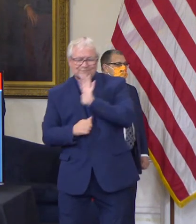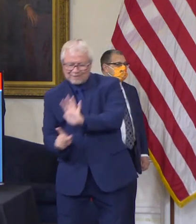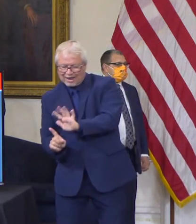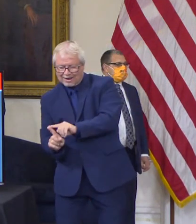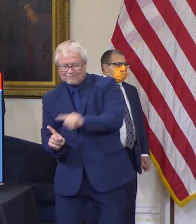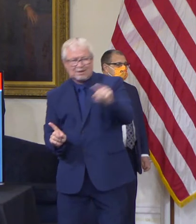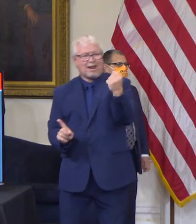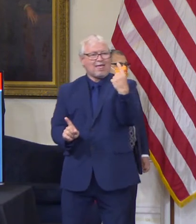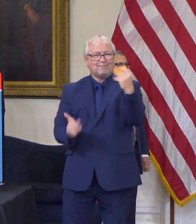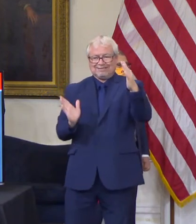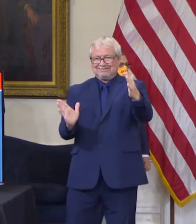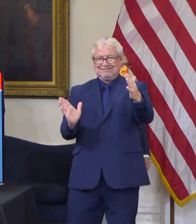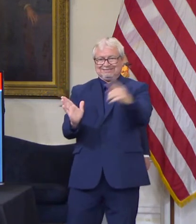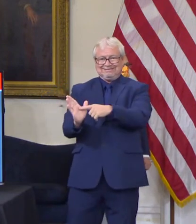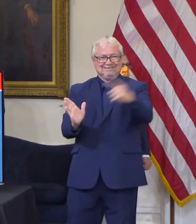Earlier this week Pfizer submitted data to the